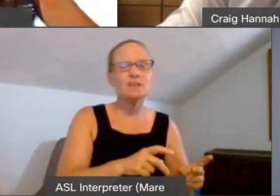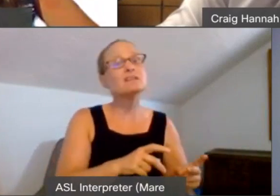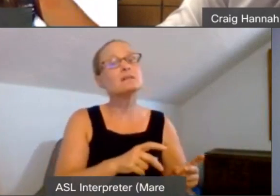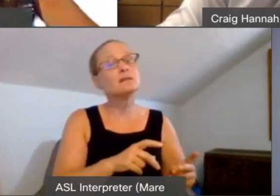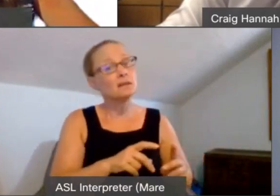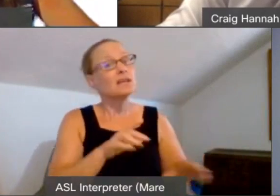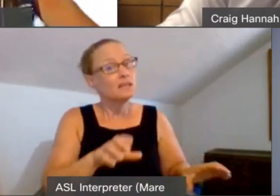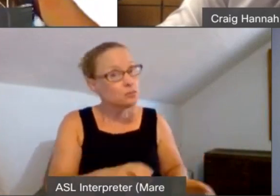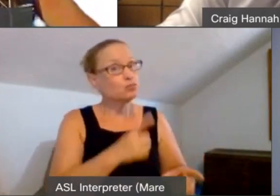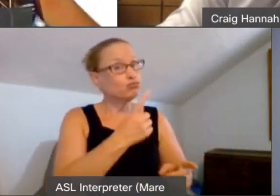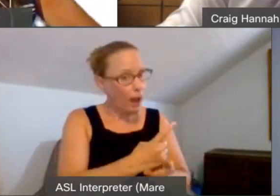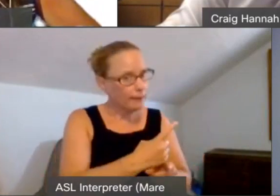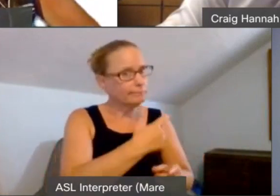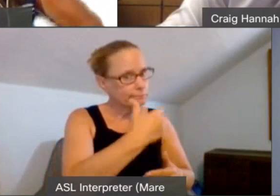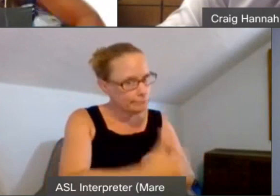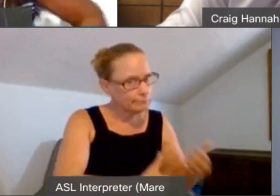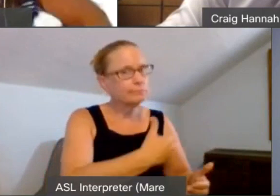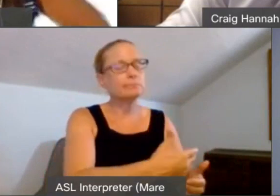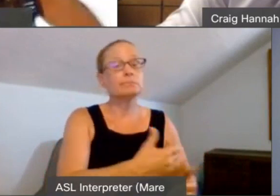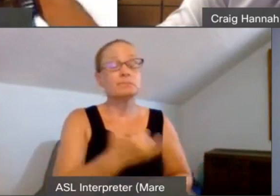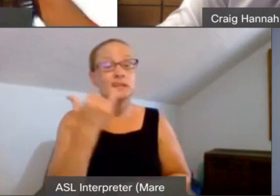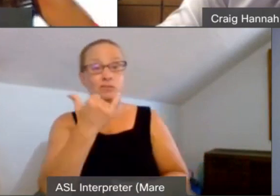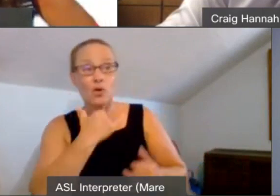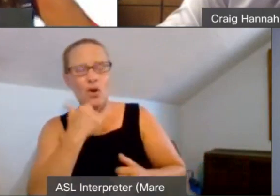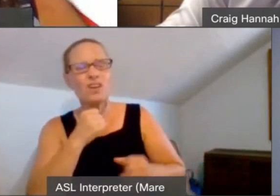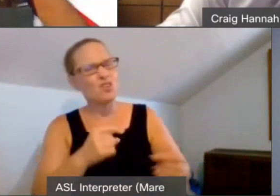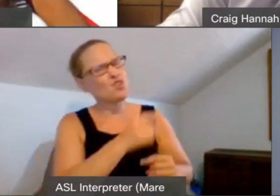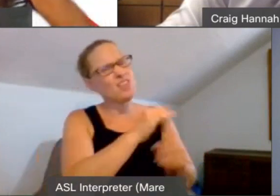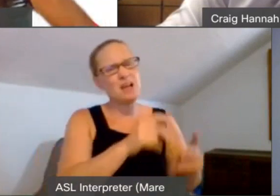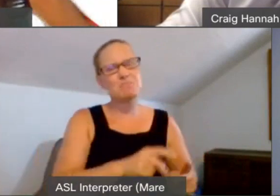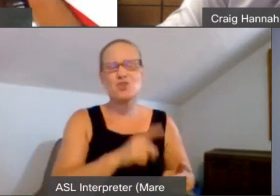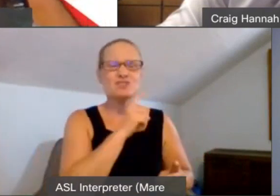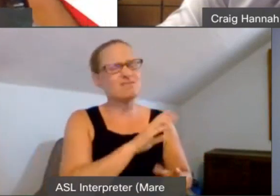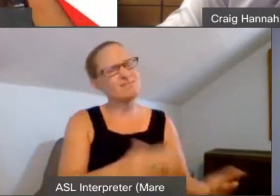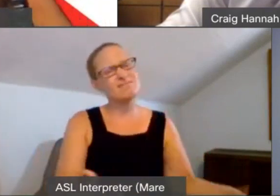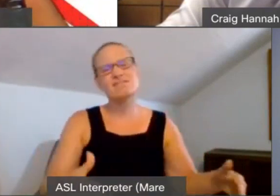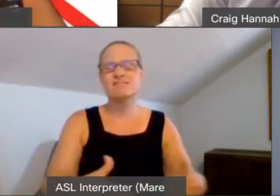I was just pushing what the judge was saying, so welfare check not a compliance check.